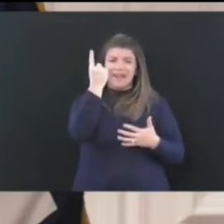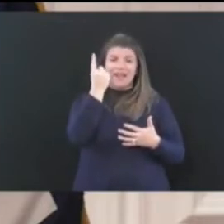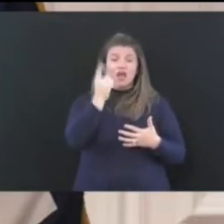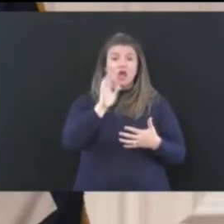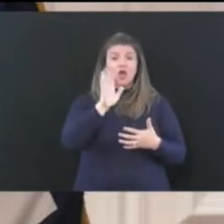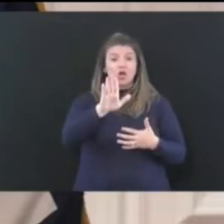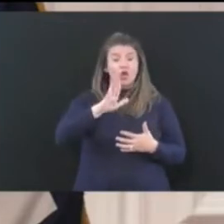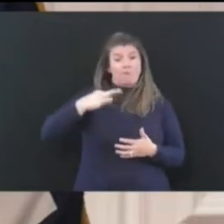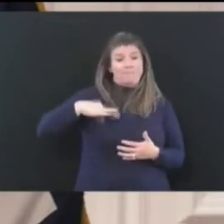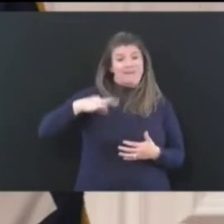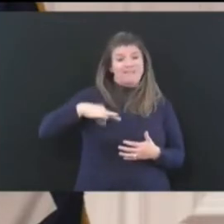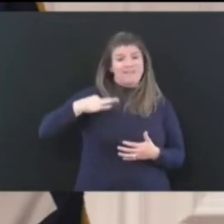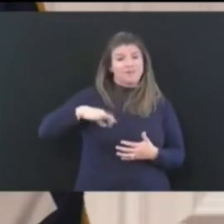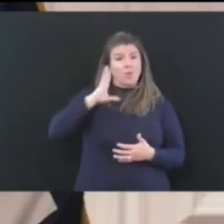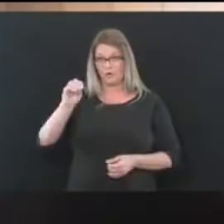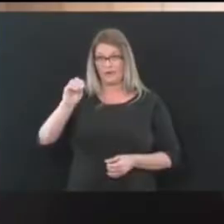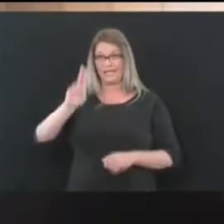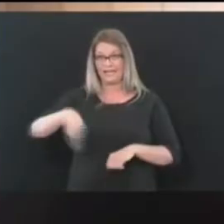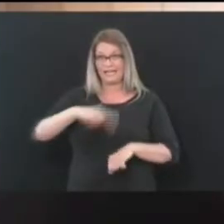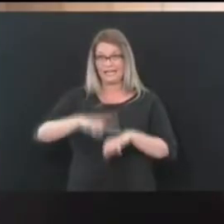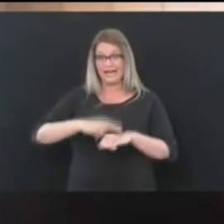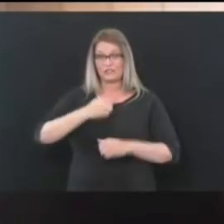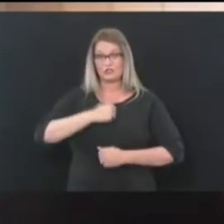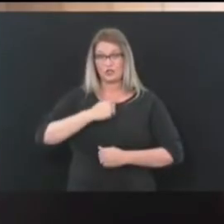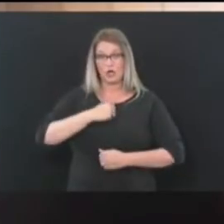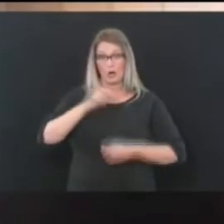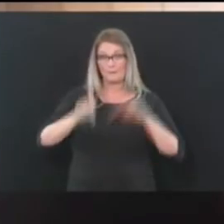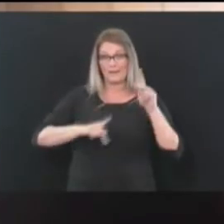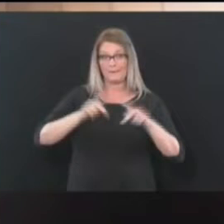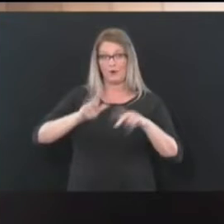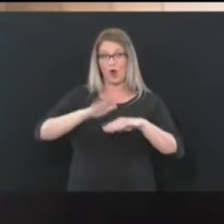INCLUDING MORE TO THE EASTERN PANHANDLE. IT ALSO HELPED SCHOOLS DELIVER MORE THAN ONE-MILLION MEALS FOR CHILDREN,